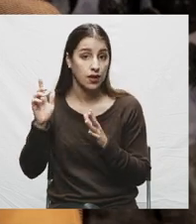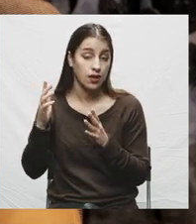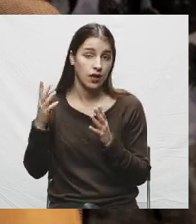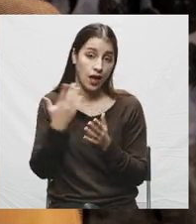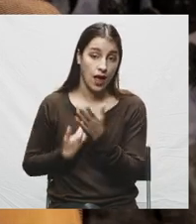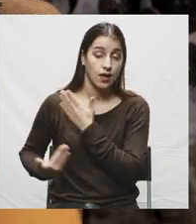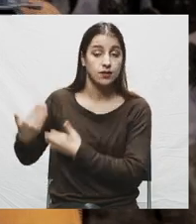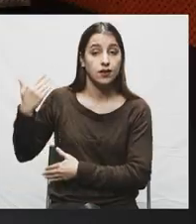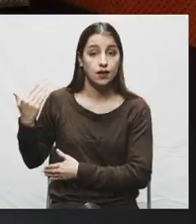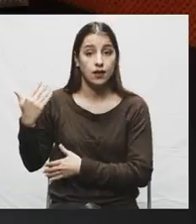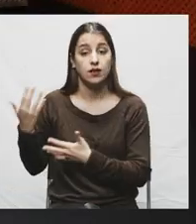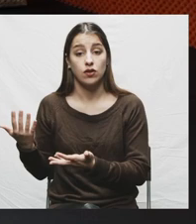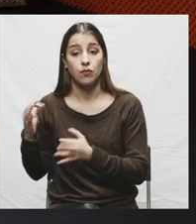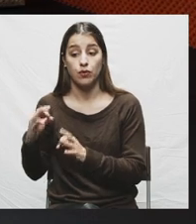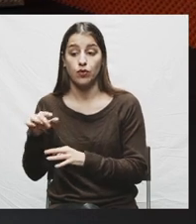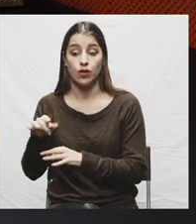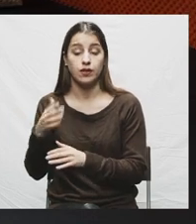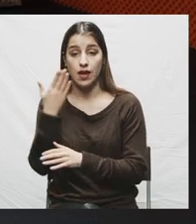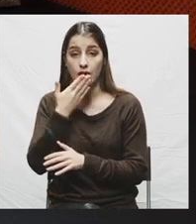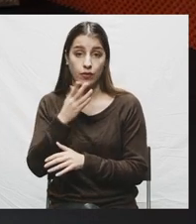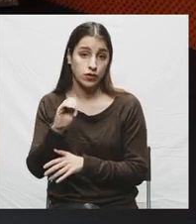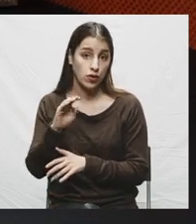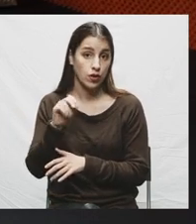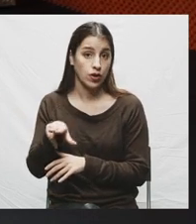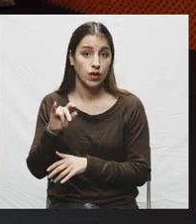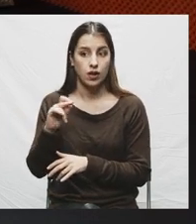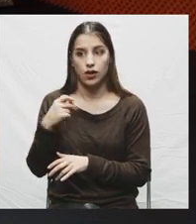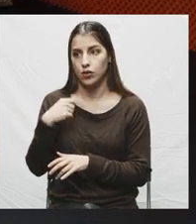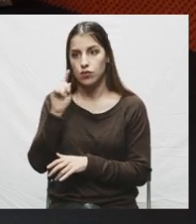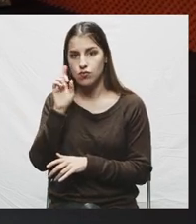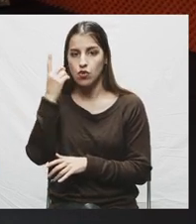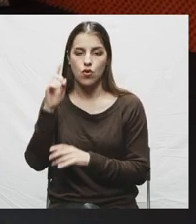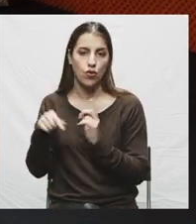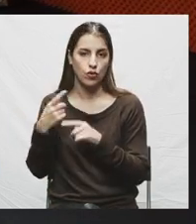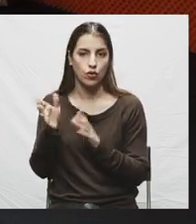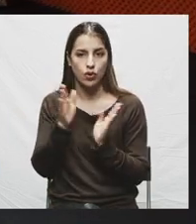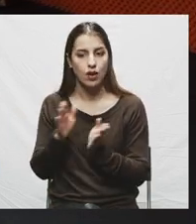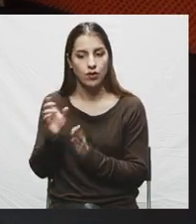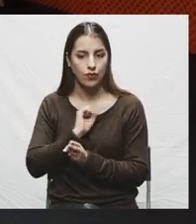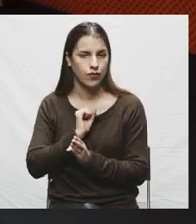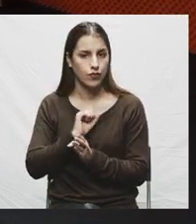And in those classes, already there, I had a click. It was different. — I discovered another side of me.